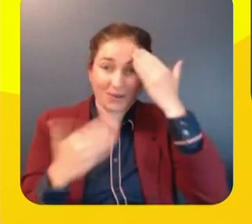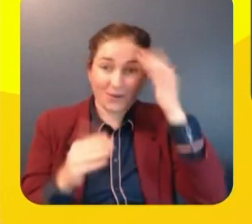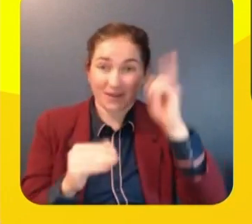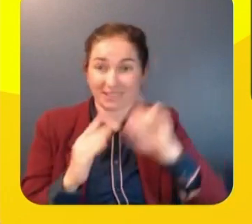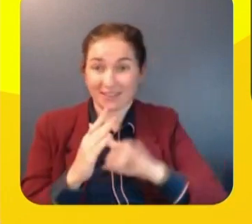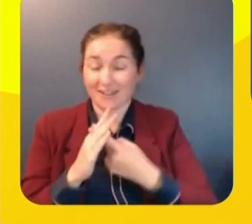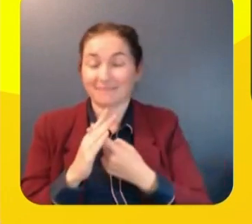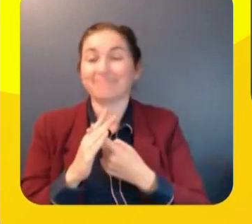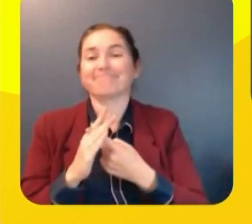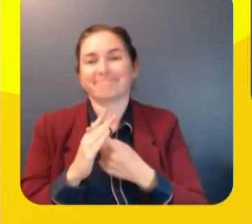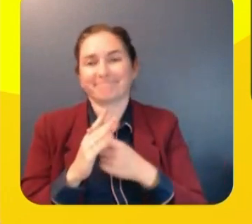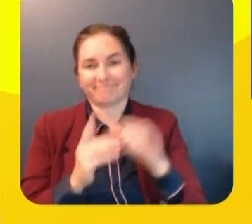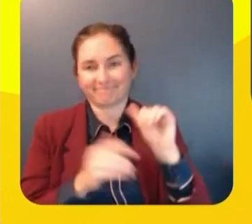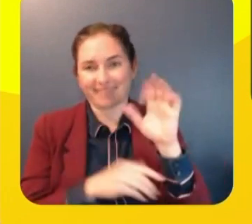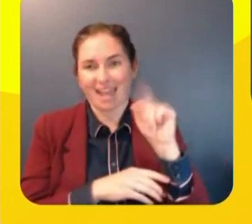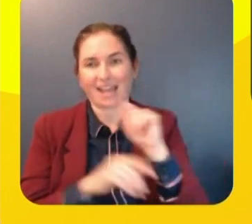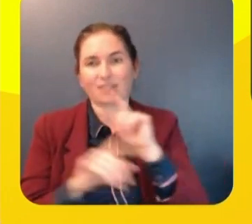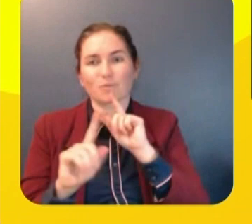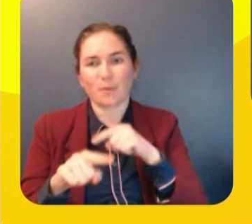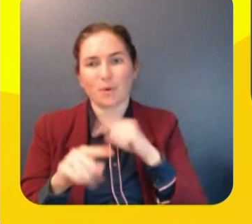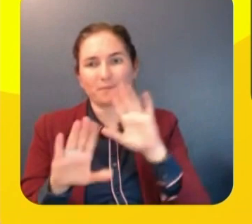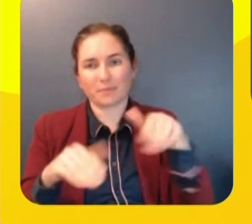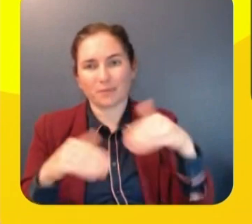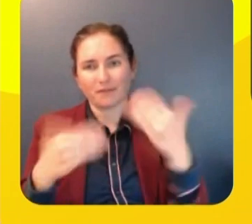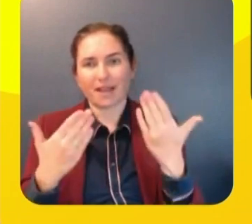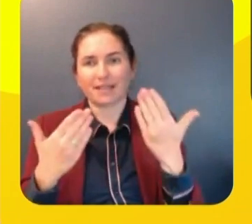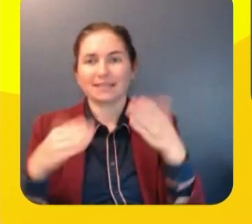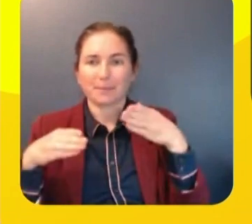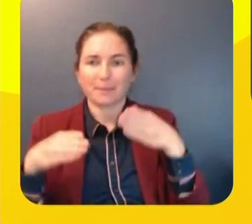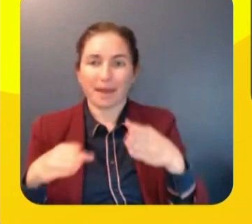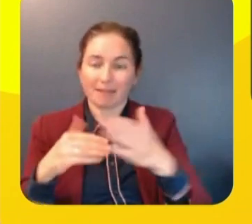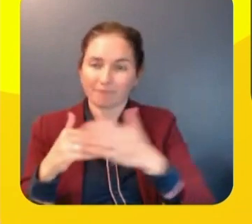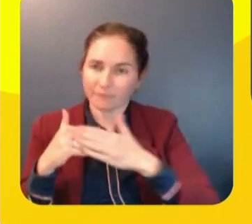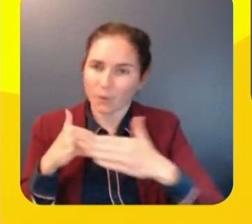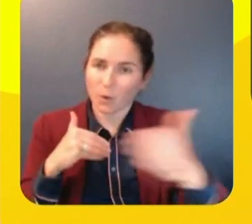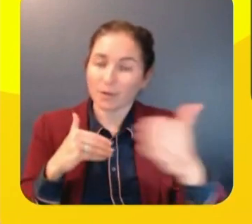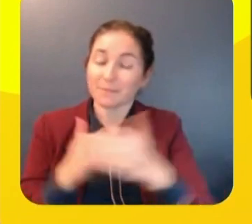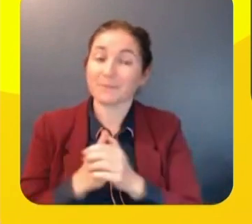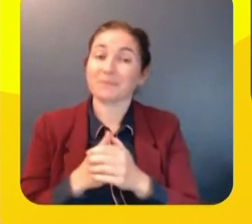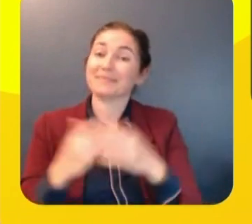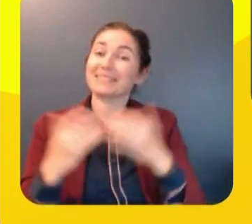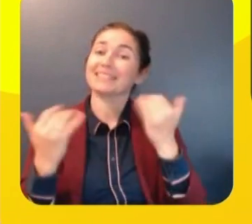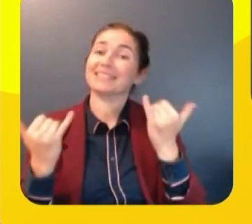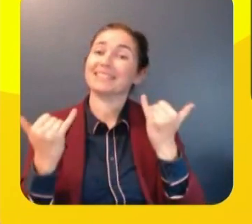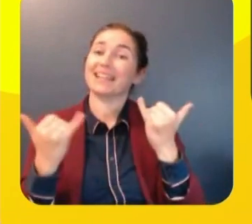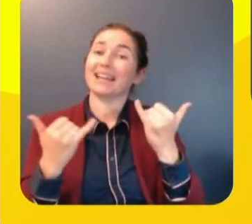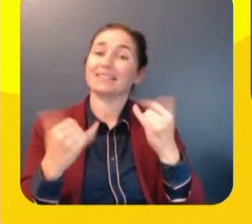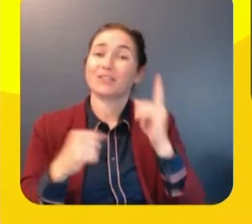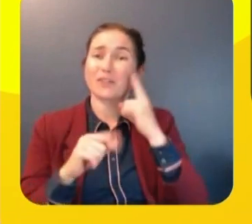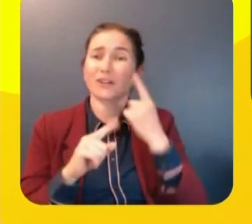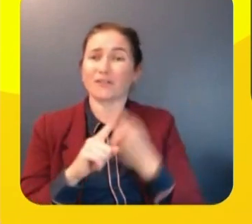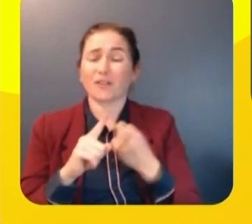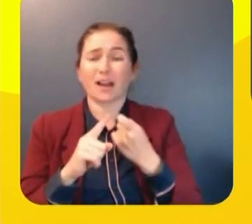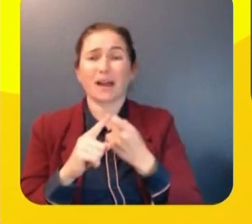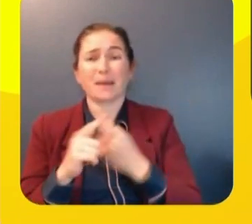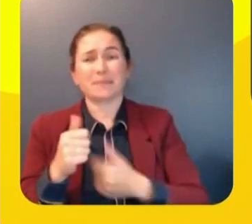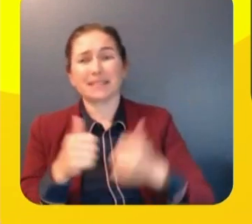the ACT Report provides a path forward. So today, in summary, you've heard from senior leaders, chief diversity officers, professors,